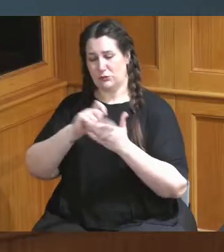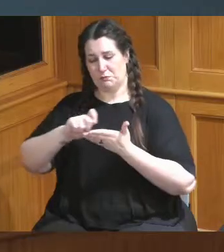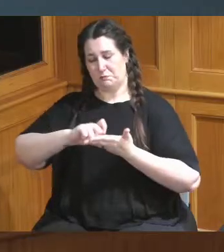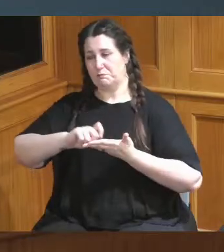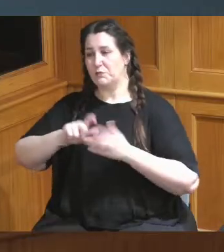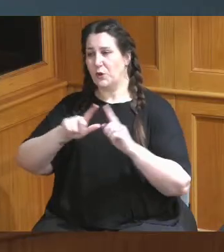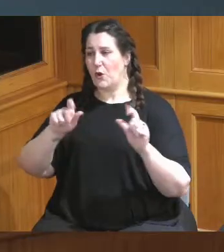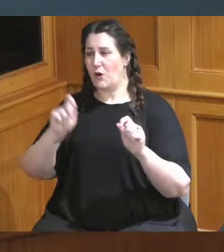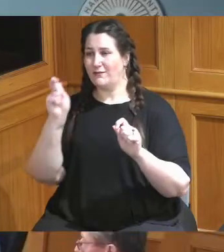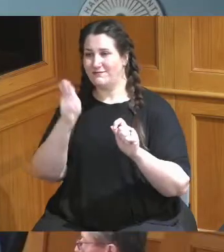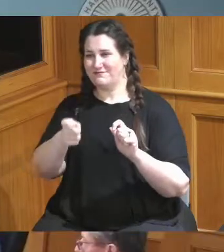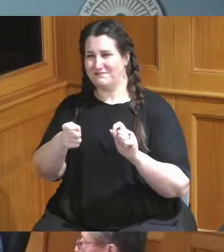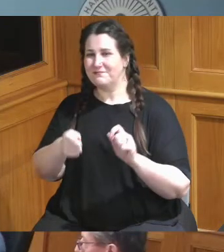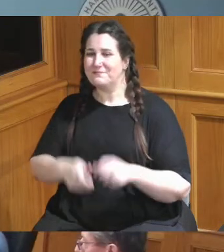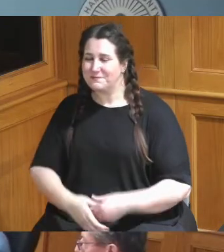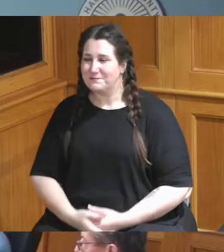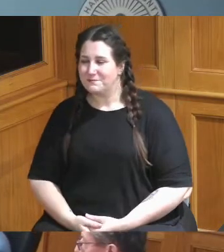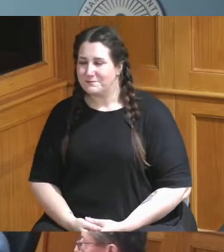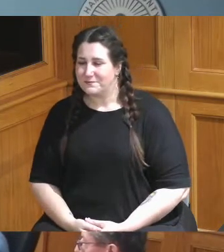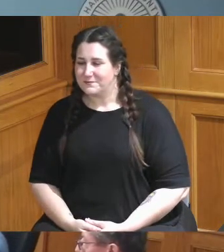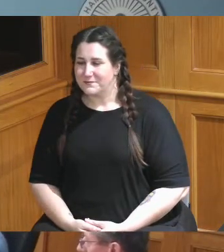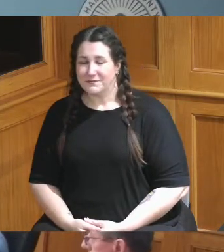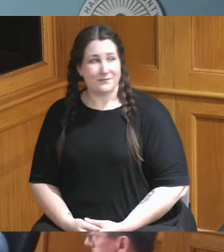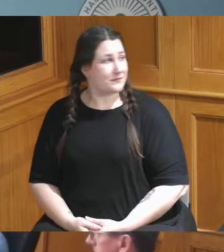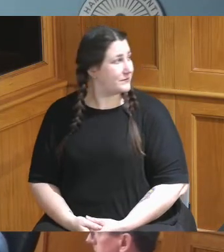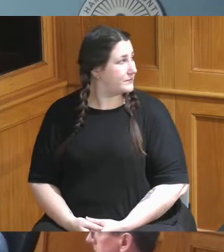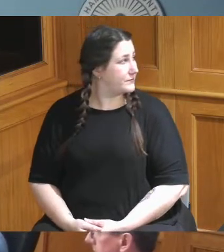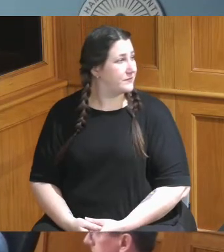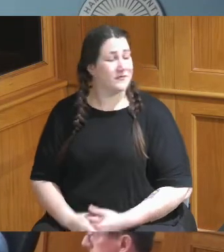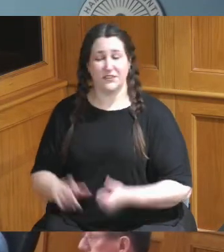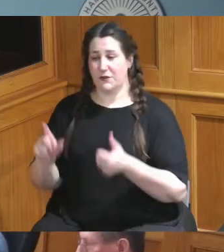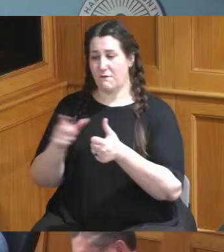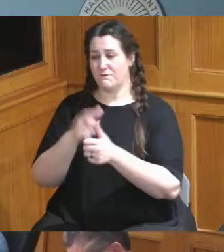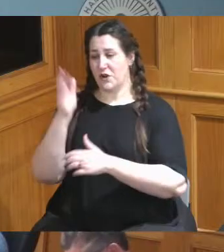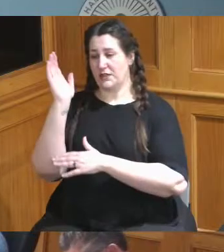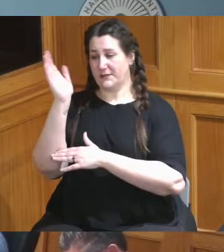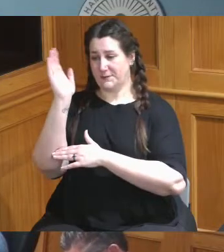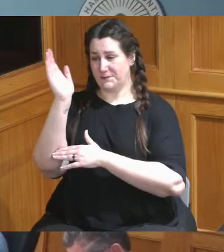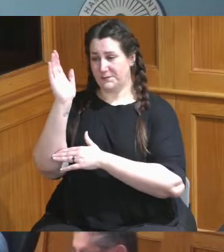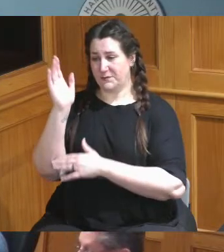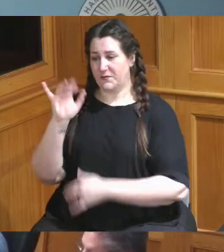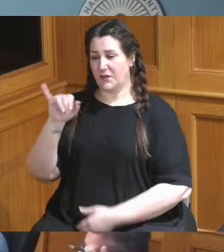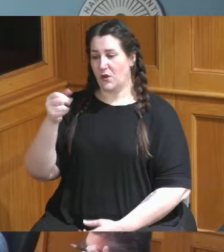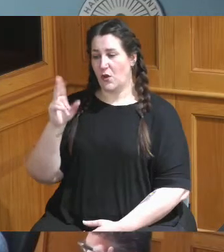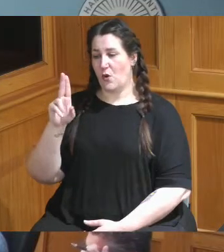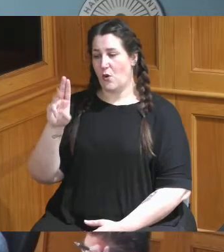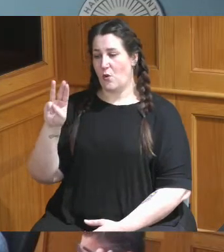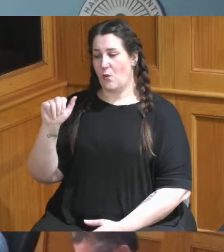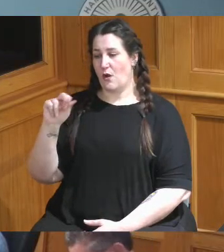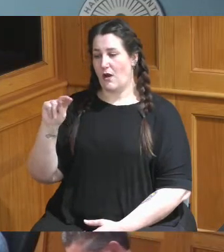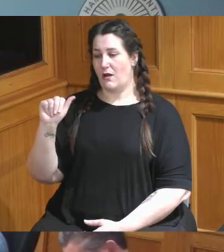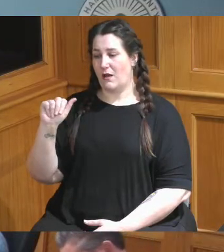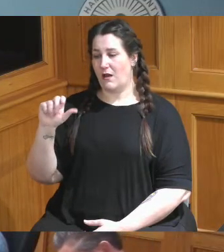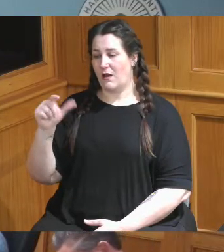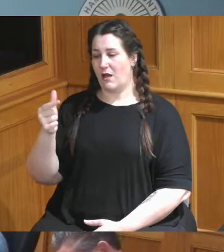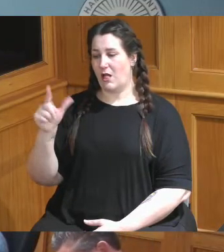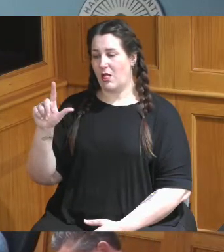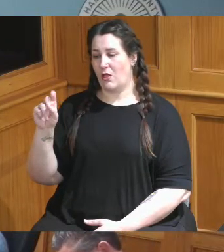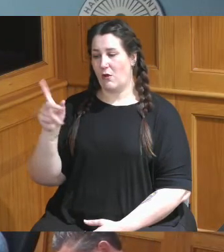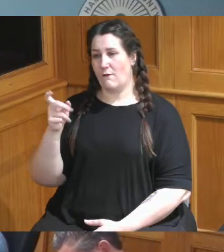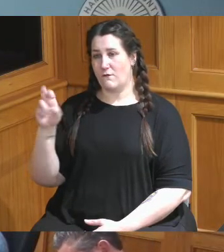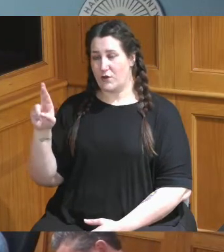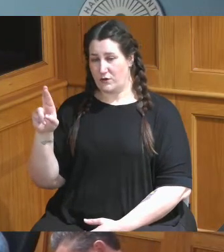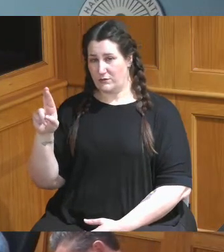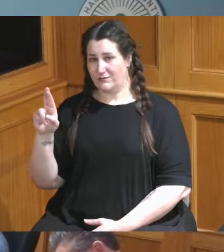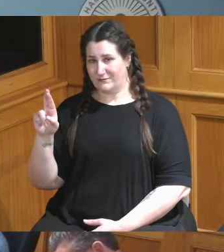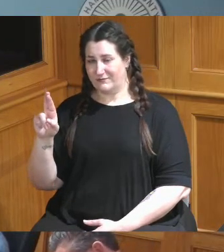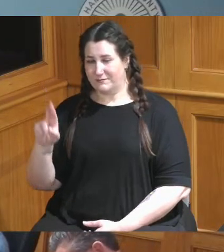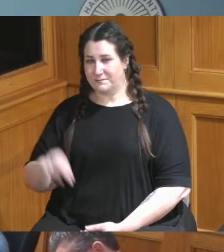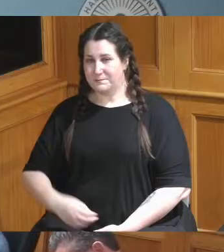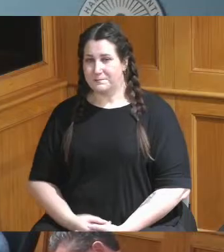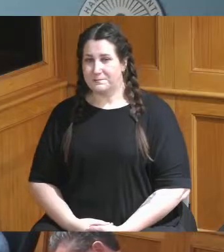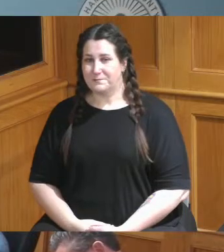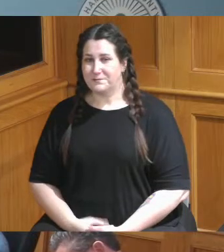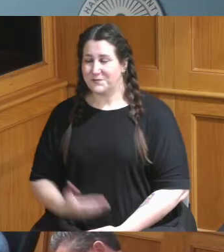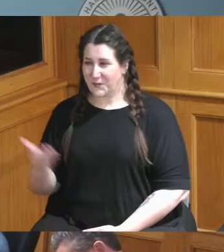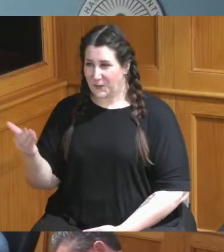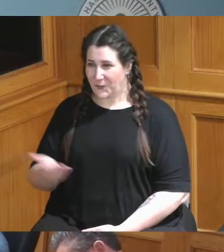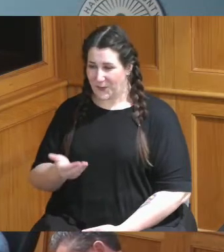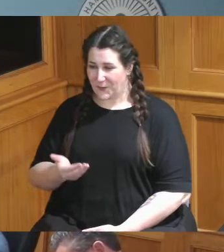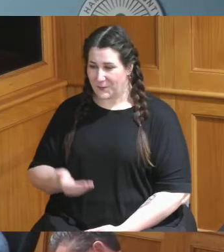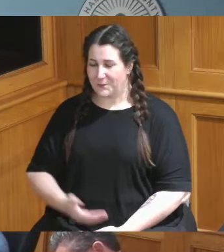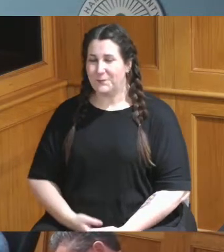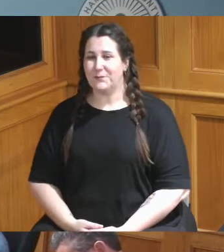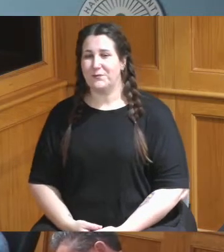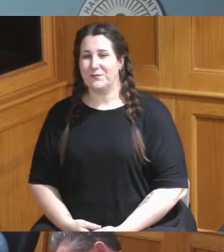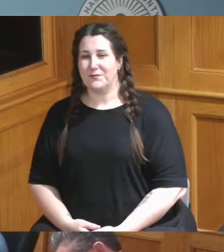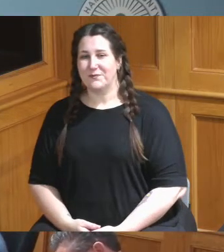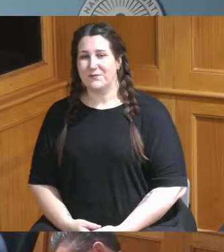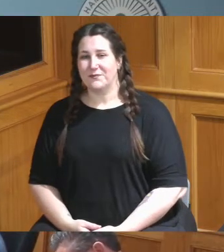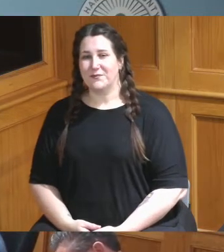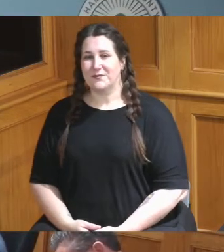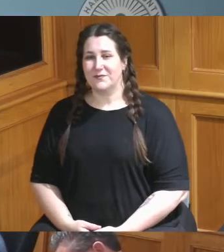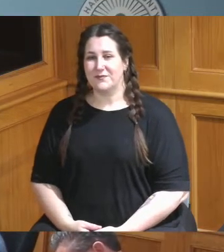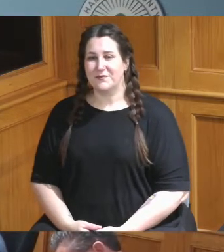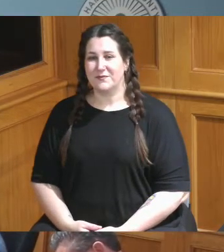back. And our first speaker is Juwana Glover. Welcome. Thank you. Thanks for having me here